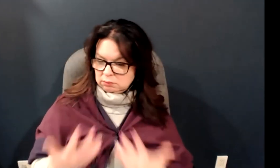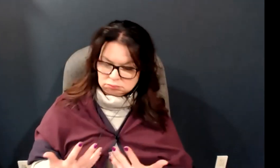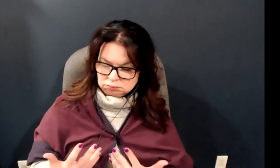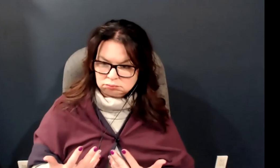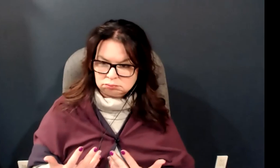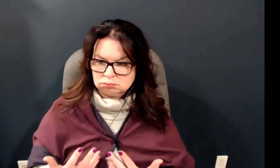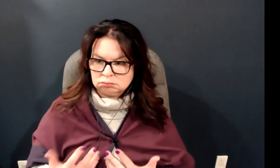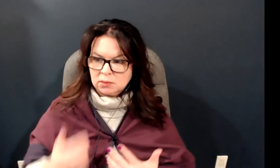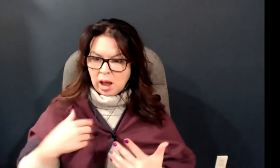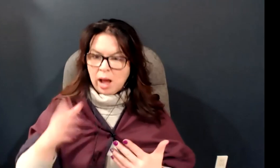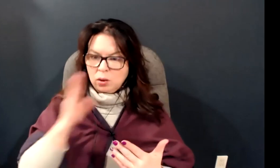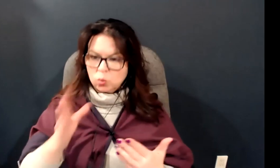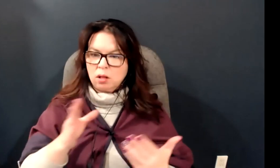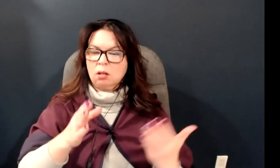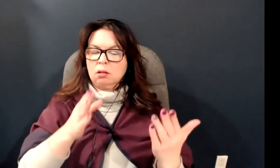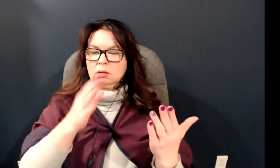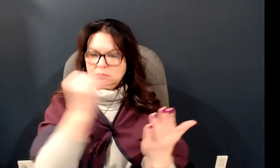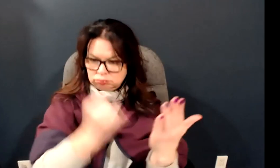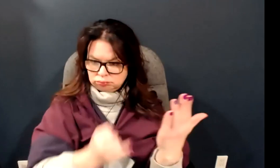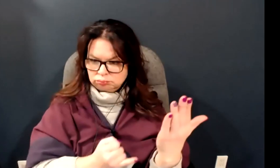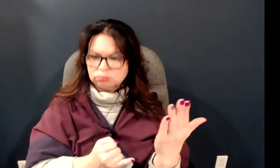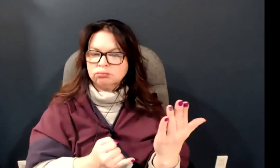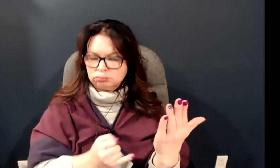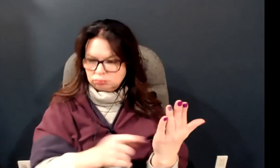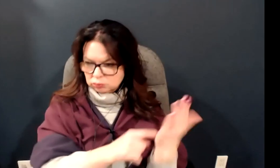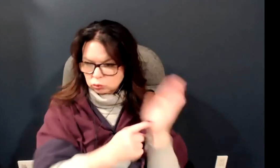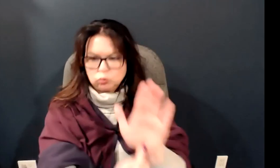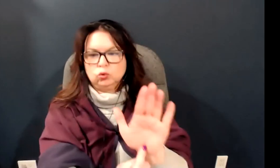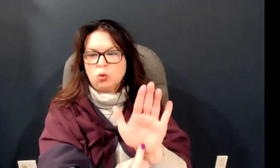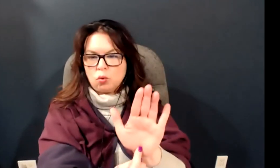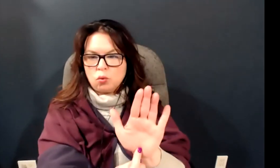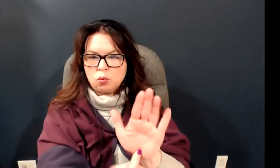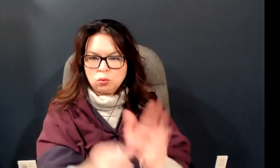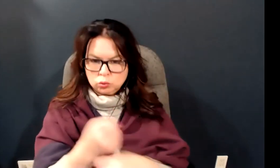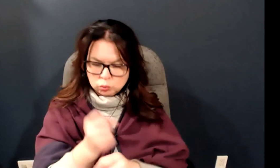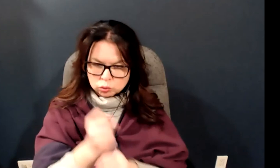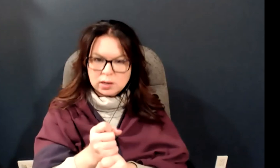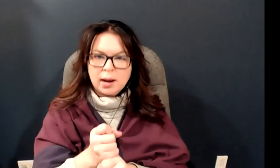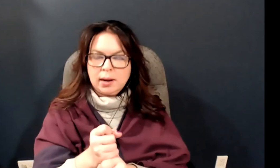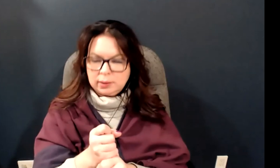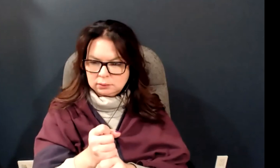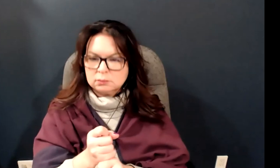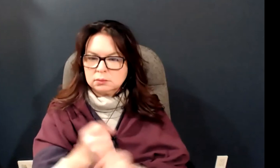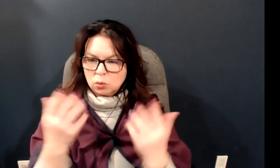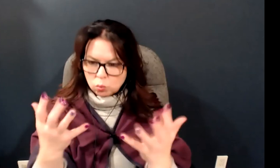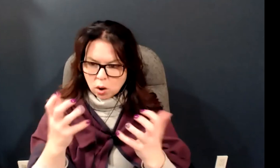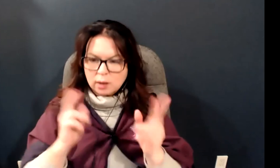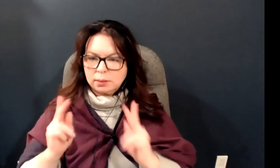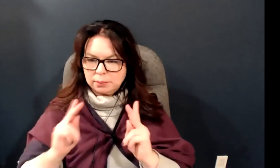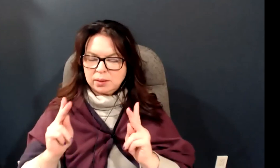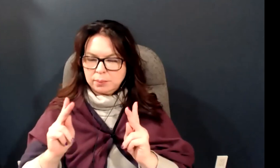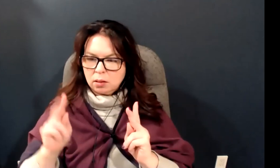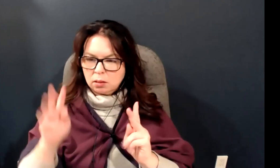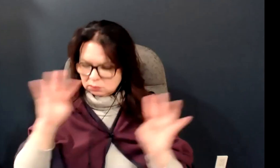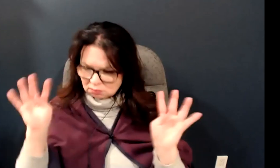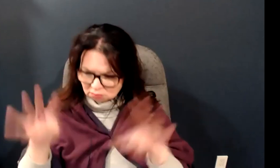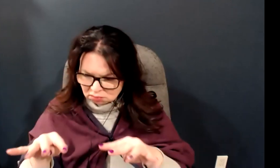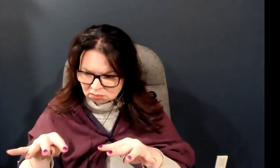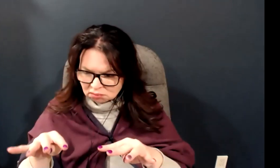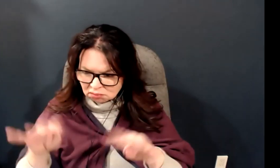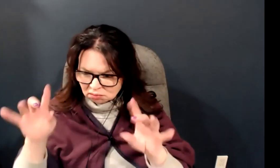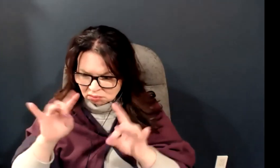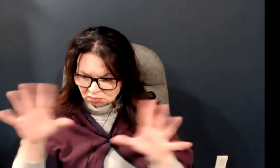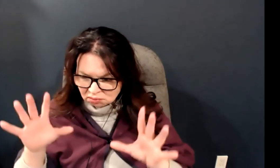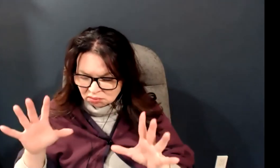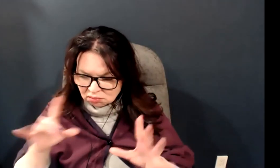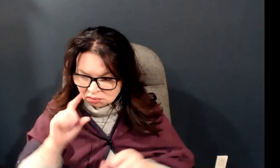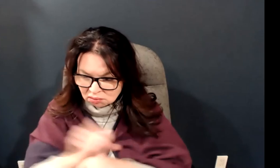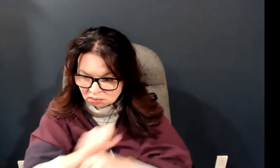[Dr. Vendryes] My, the level of inquiry that I go through, when I, when I accept a